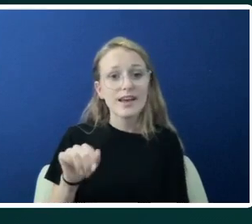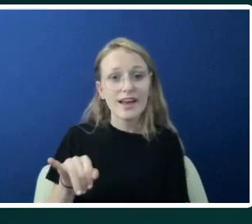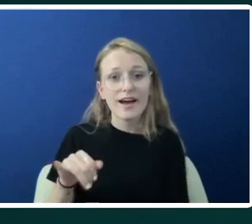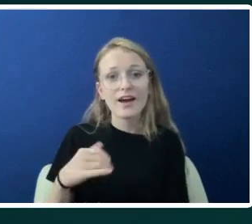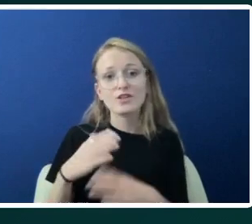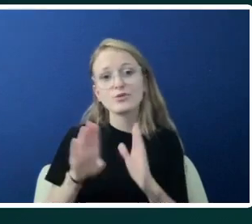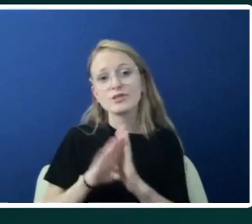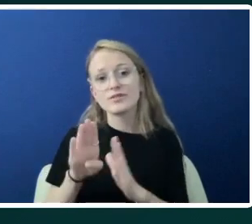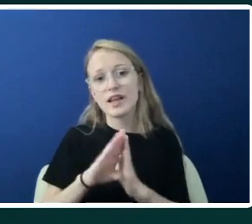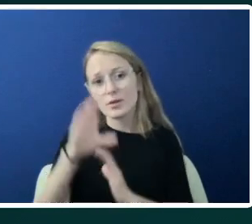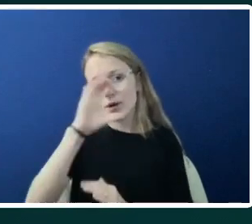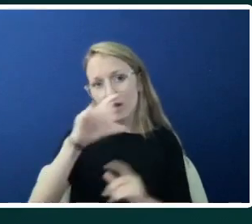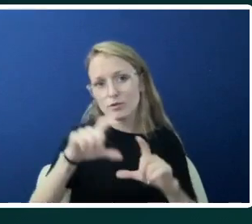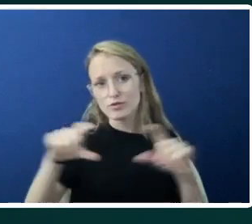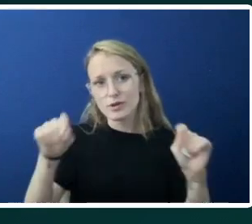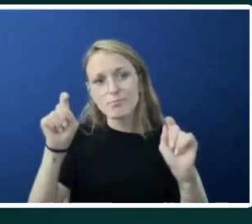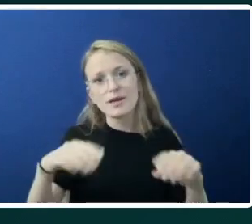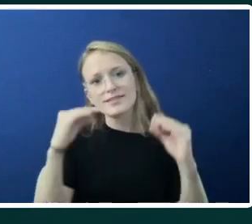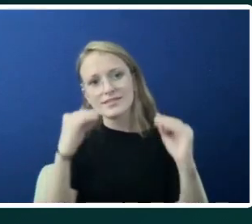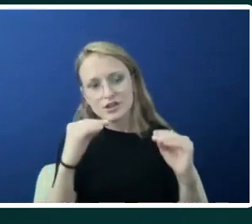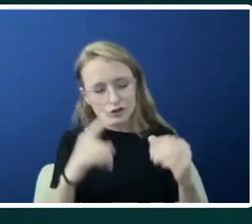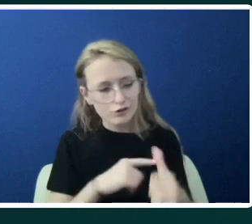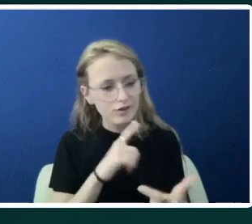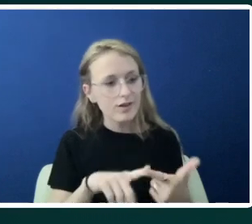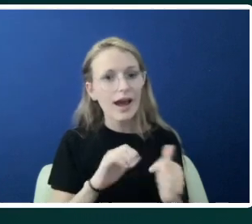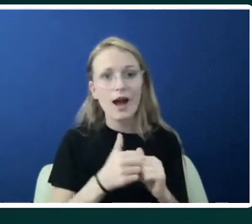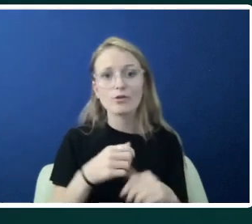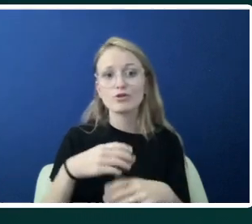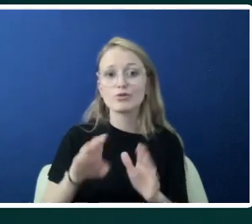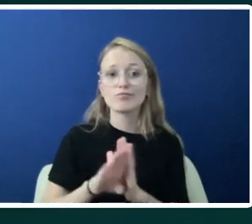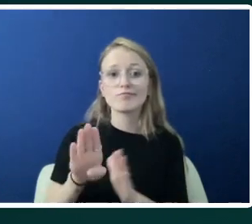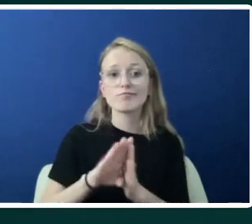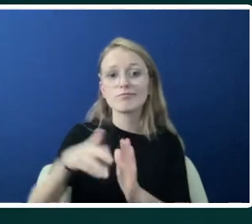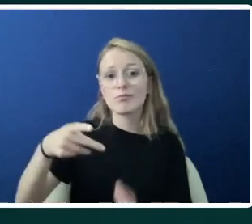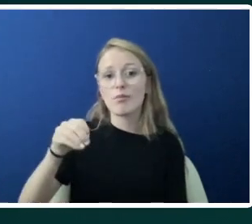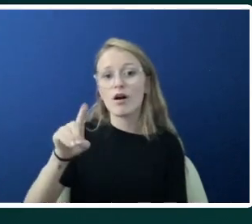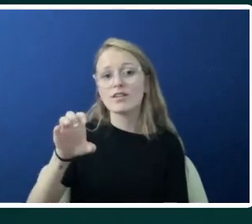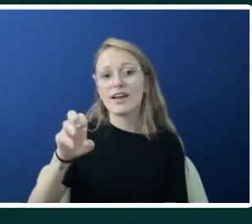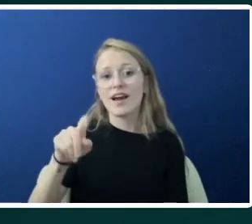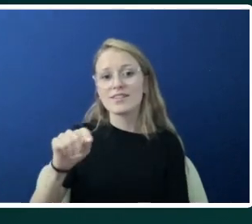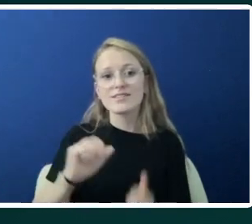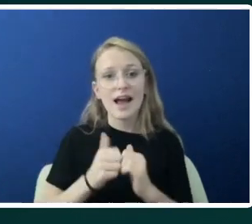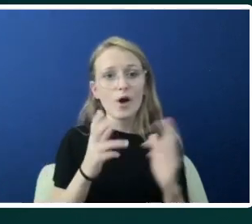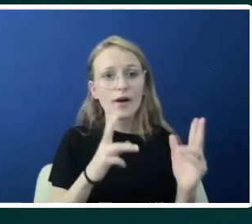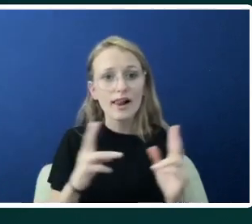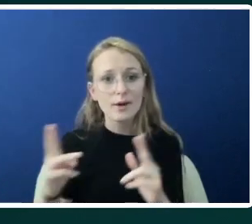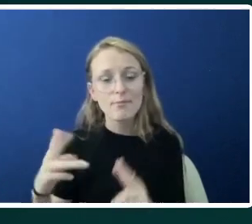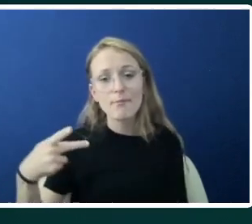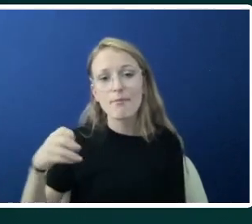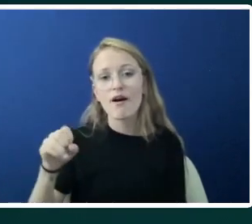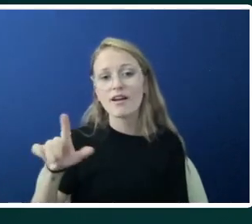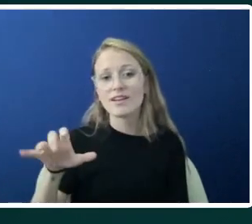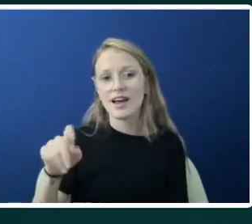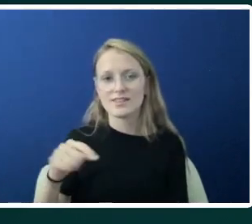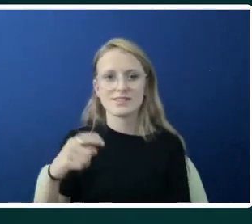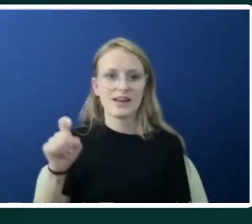you know, a lesson on that. How to use it -- how to make a podcast and actually edit a podcast. We had to do multiple lessons on that, you know, how to create a video.